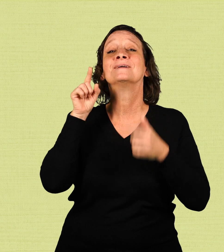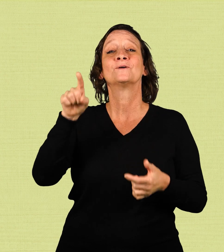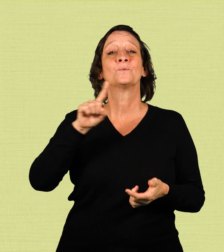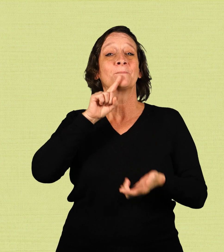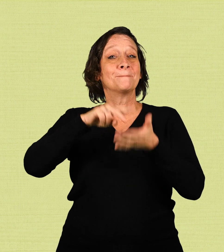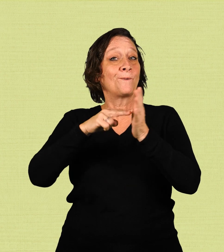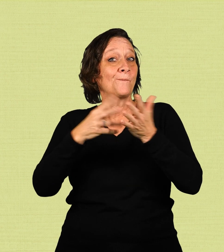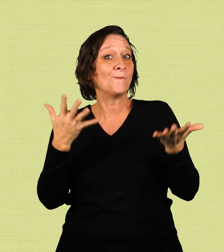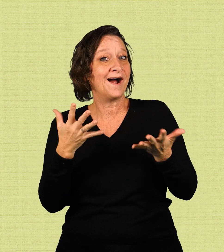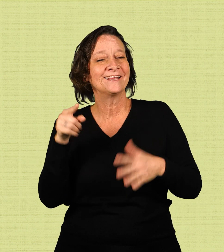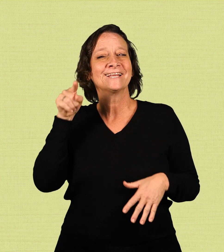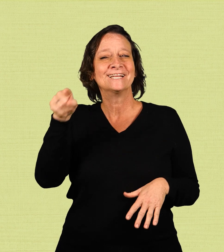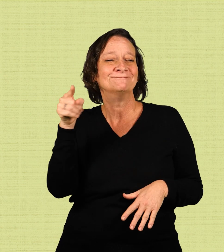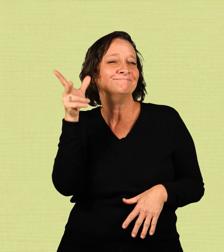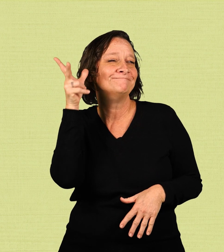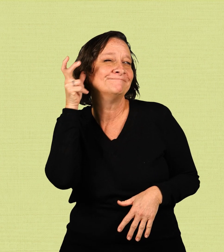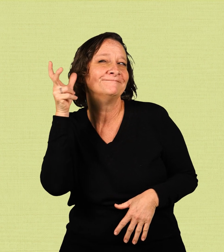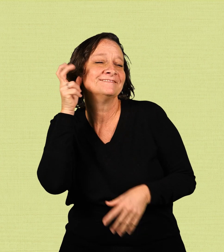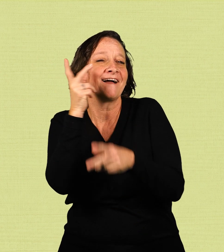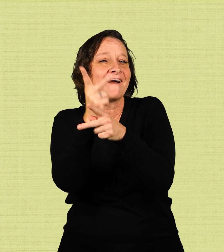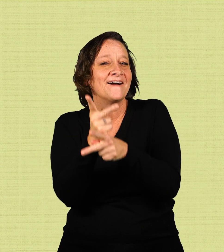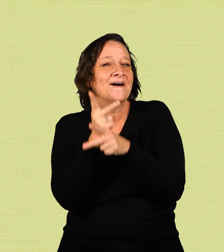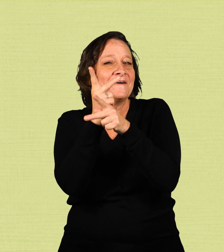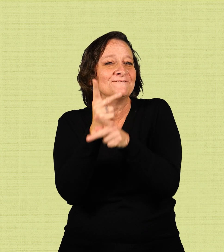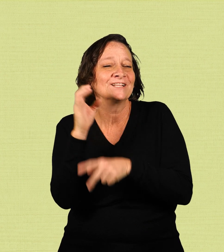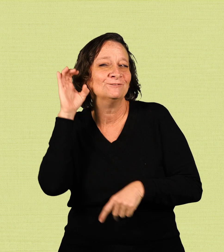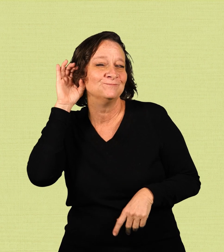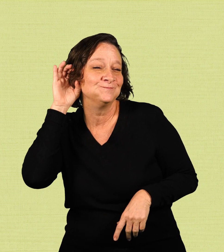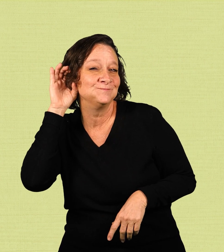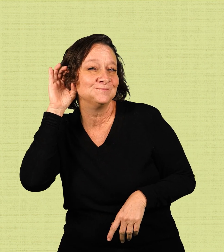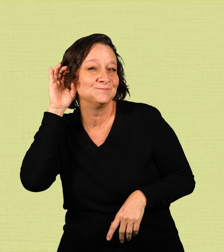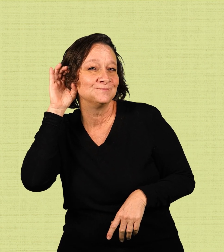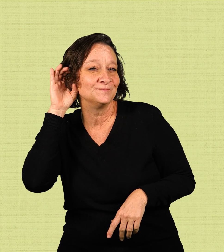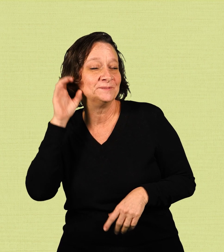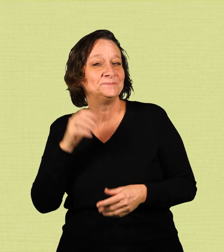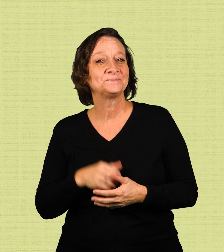he really means that he is listening very carefully.